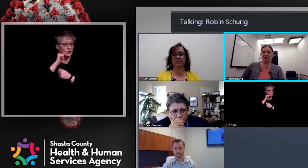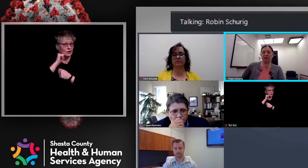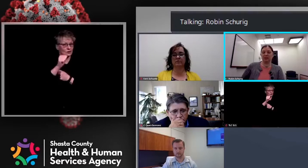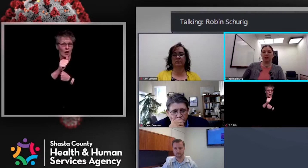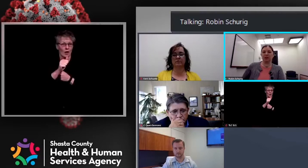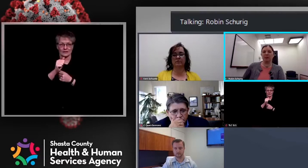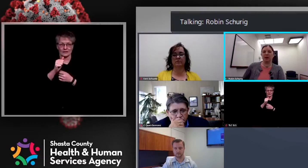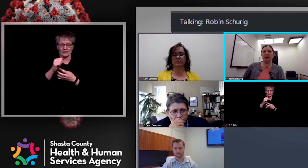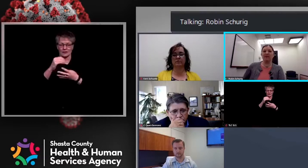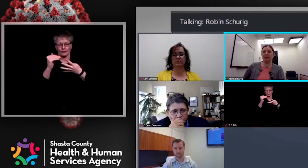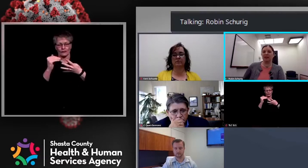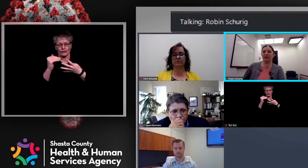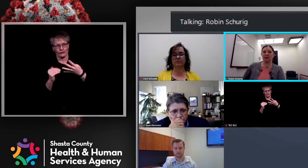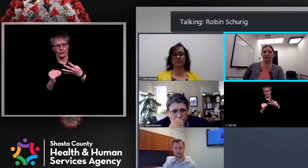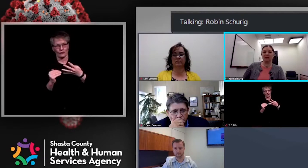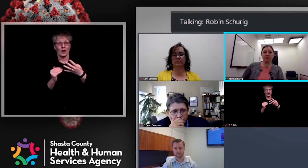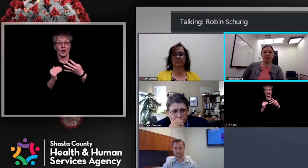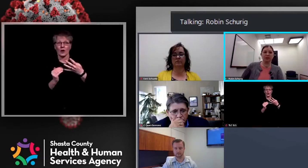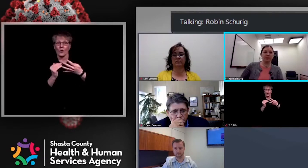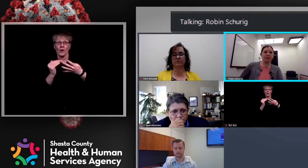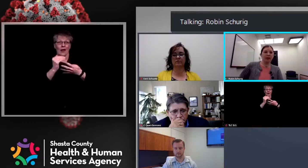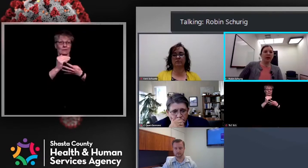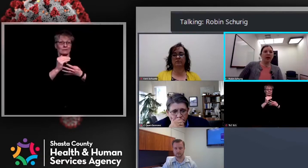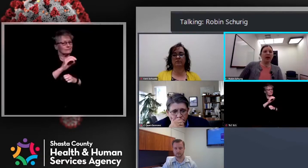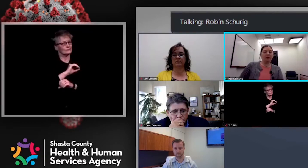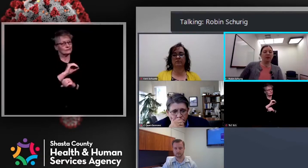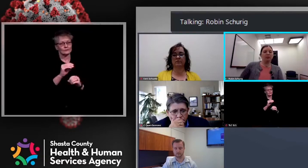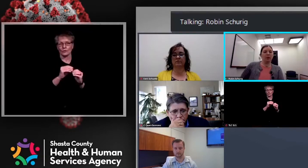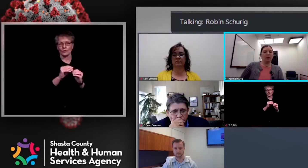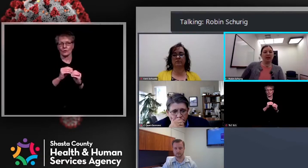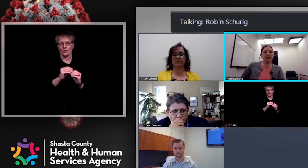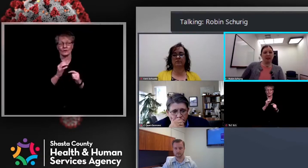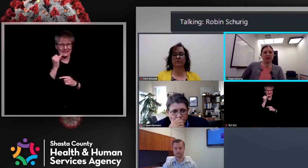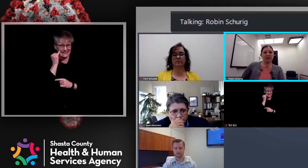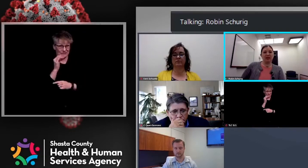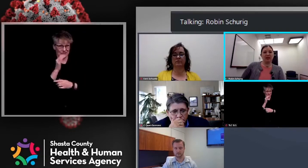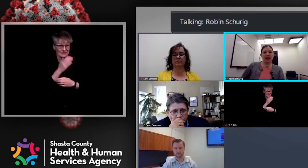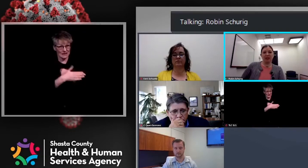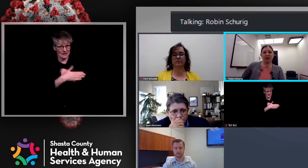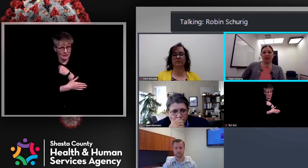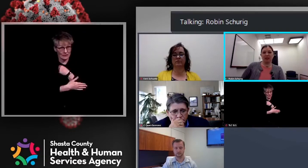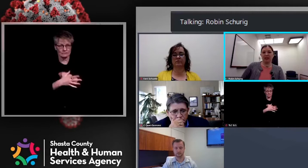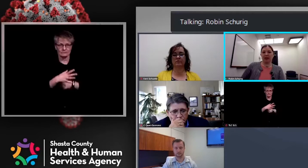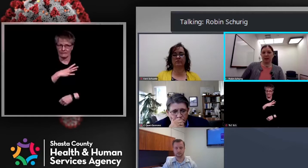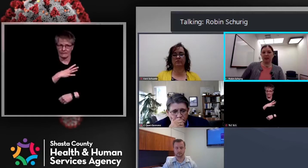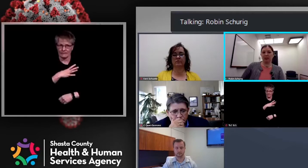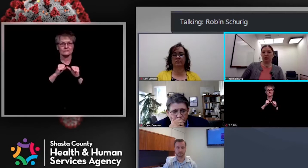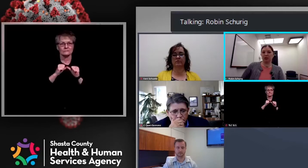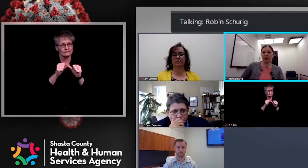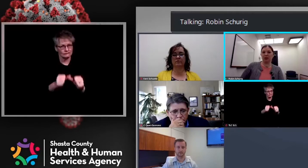individuals, especially among vaccinated individuals, and both test positivity and adjusted case